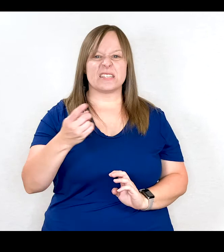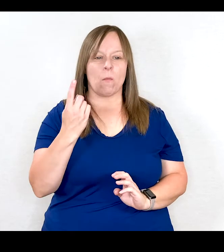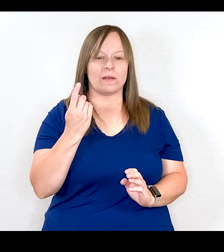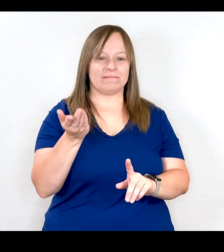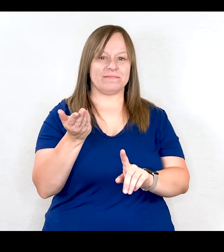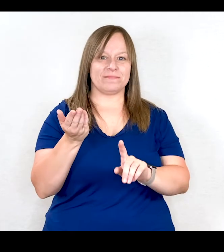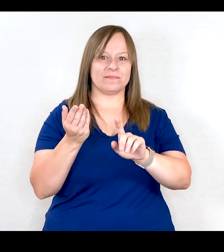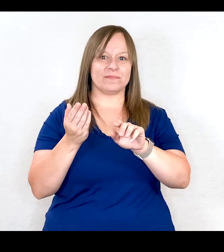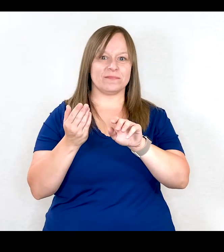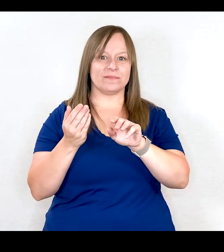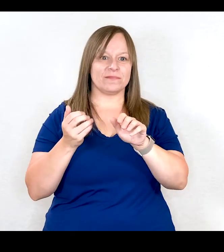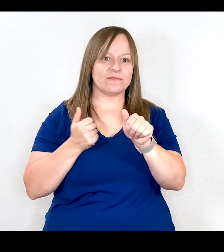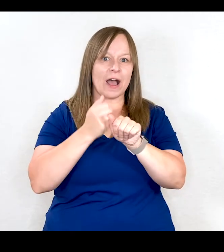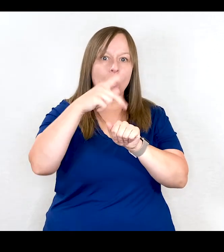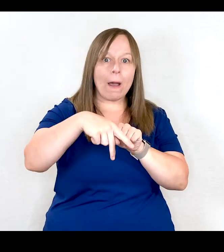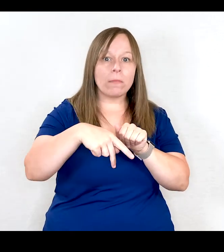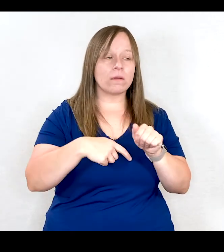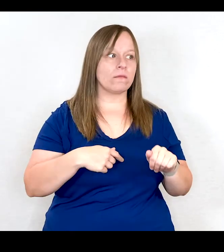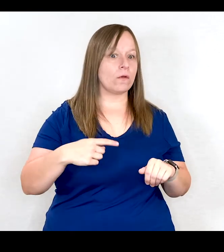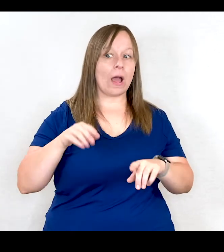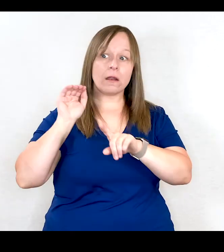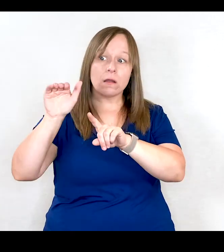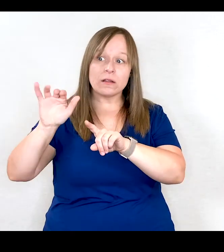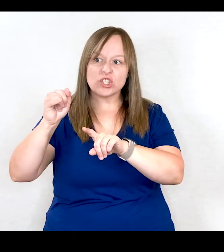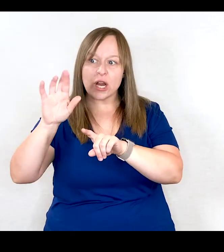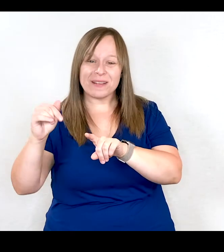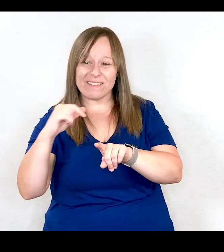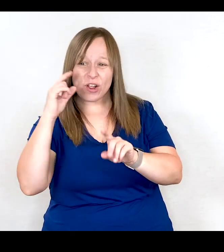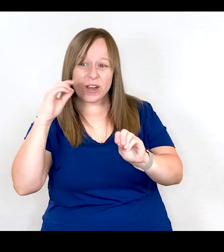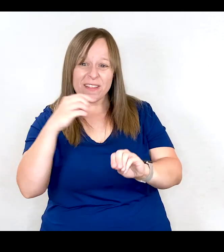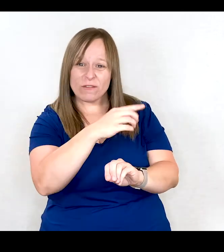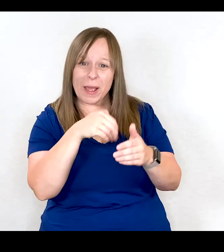I had somebody who would follow up, if I said I haven't heard anything back yet.